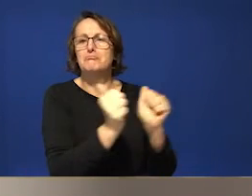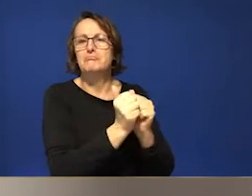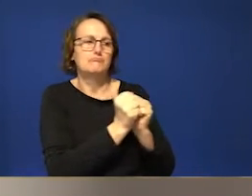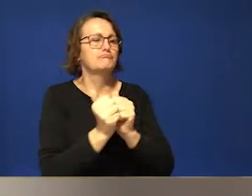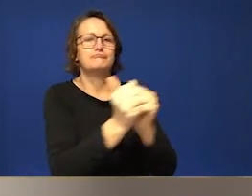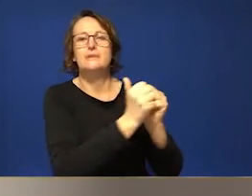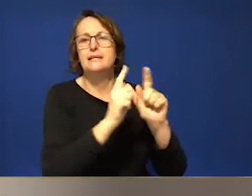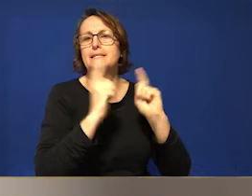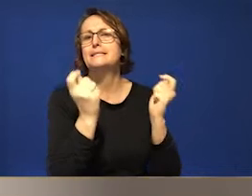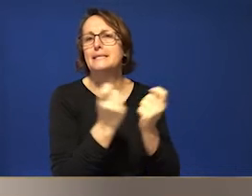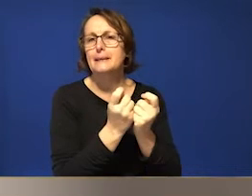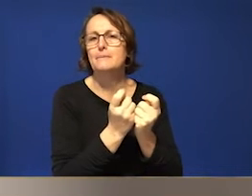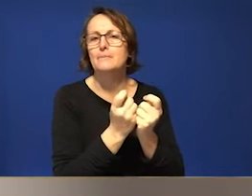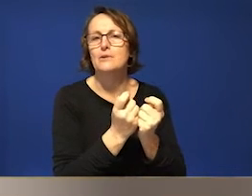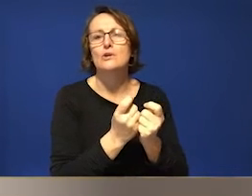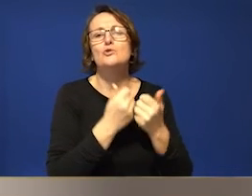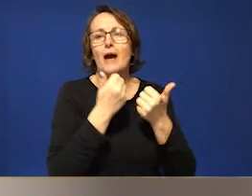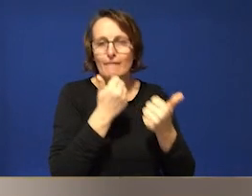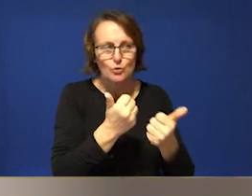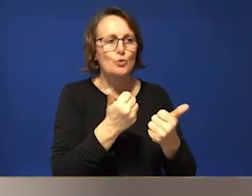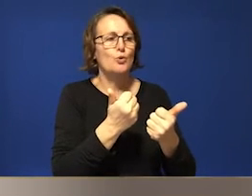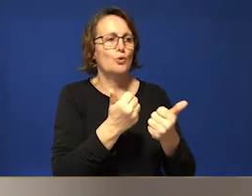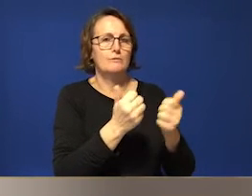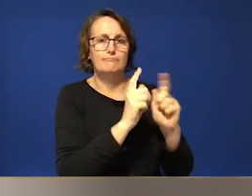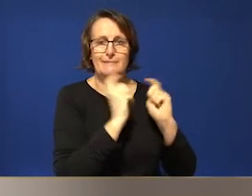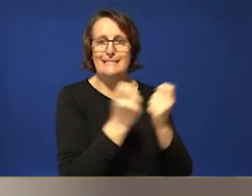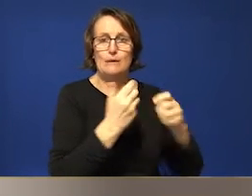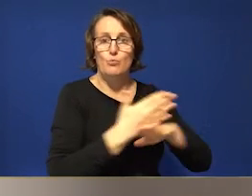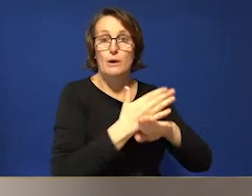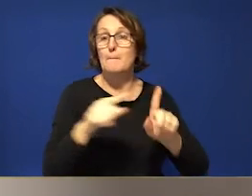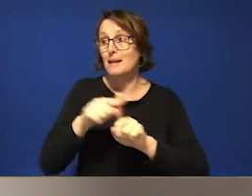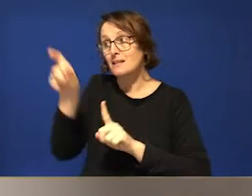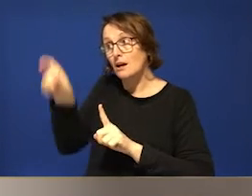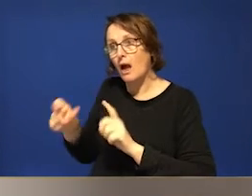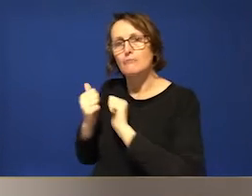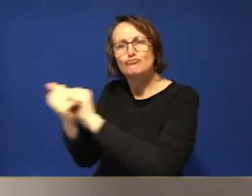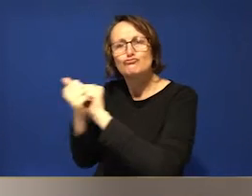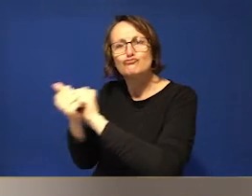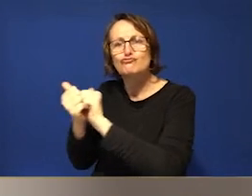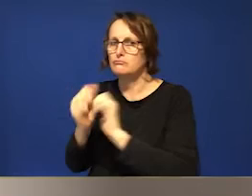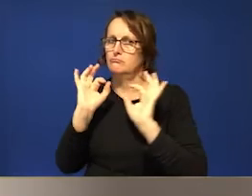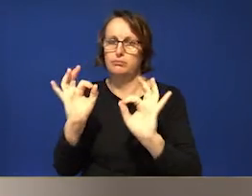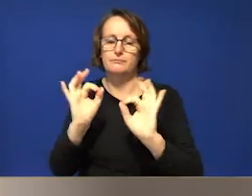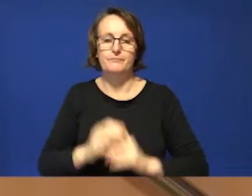And so there was a very strong working relationship between client and the group of consultants. Okay.